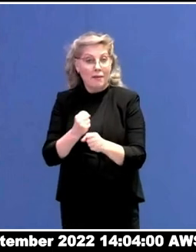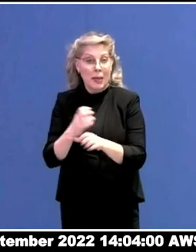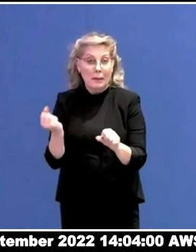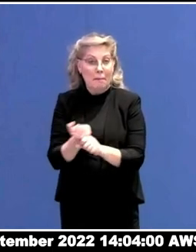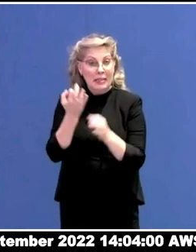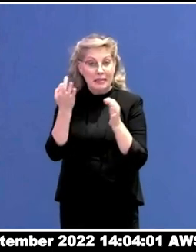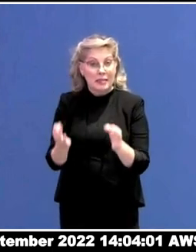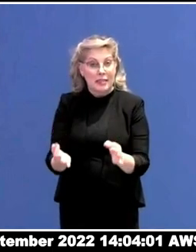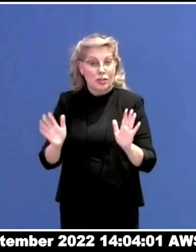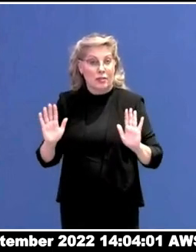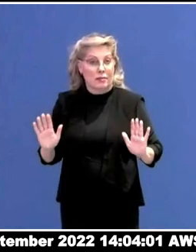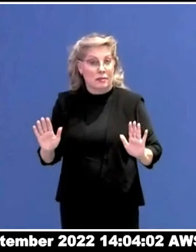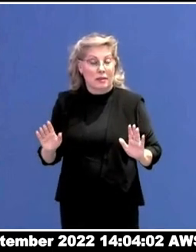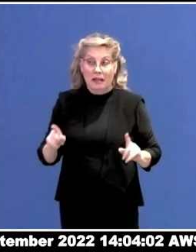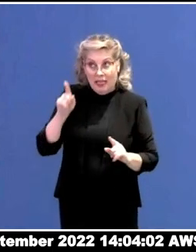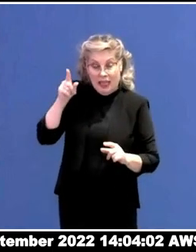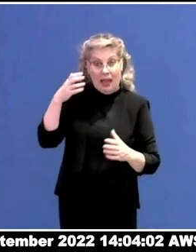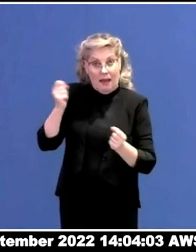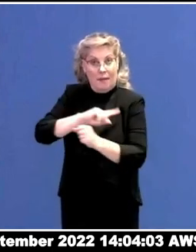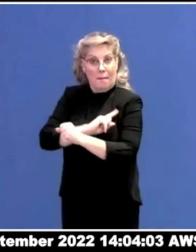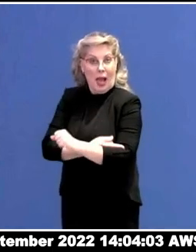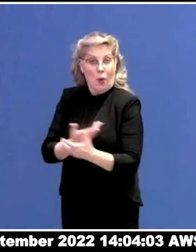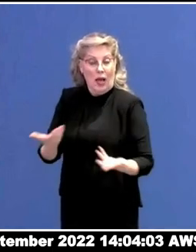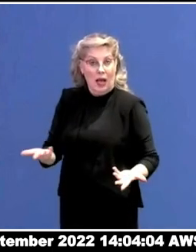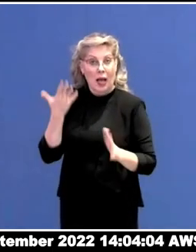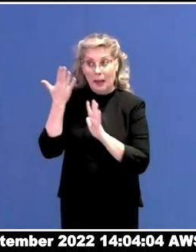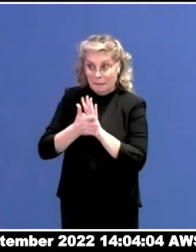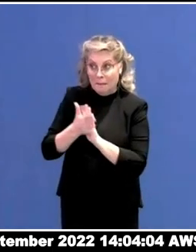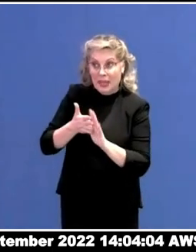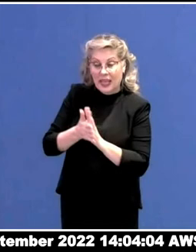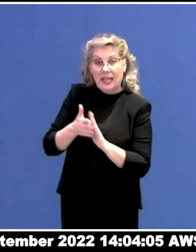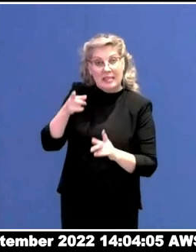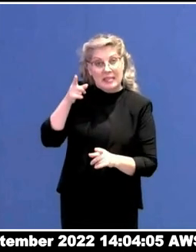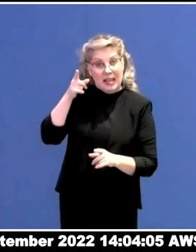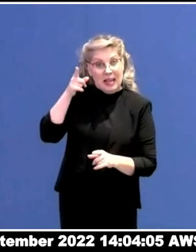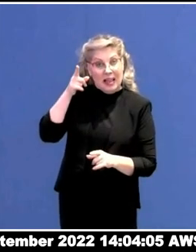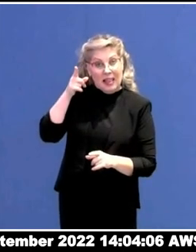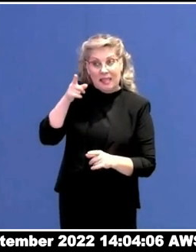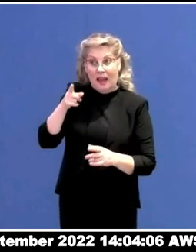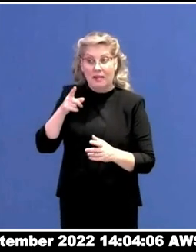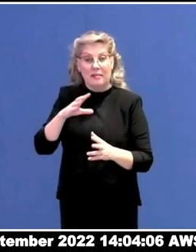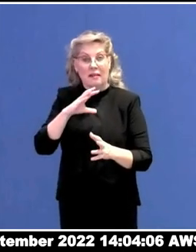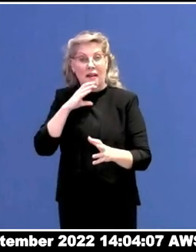change. And we have successional governments that roll over and over again of the same